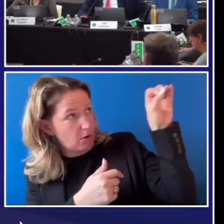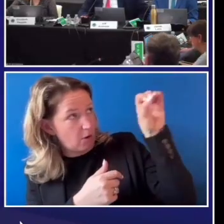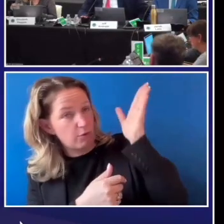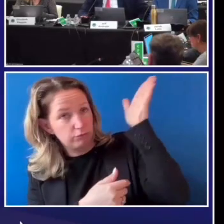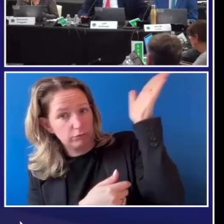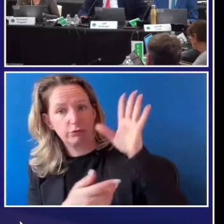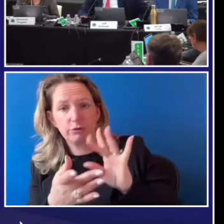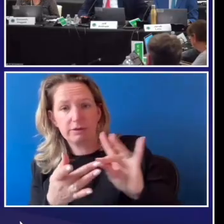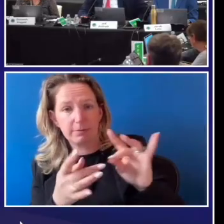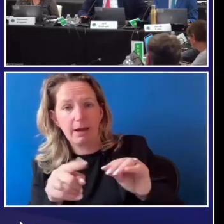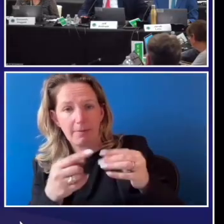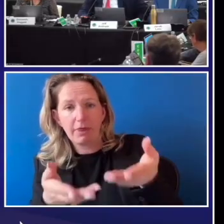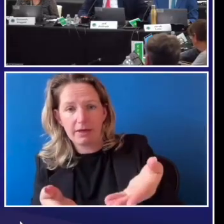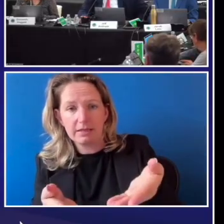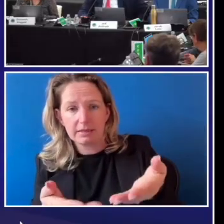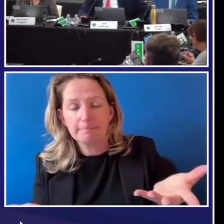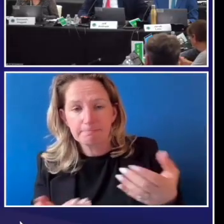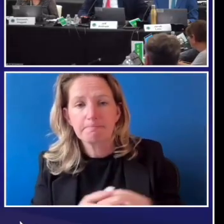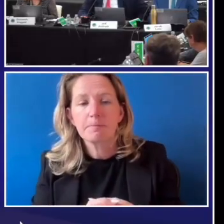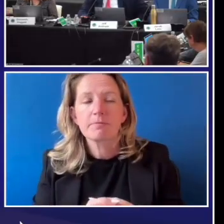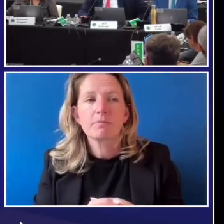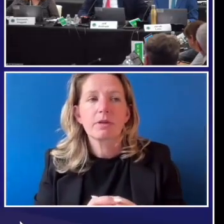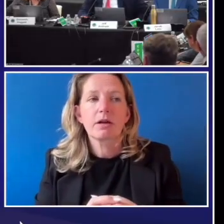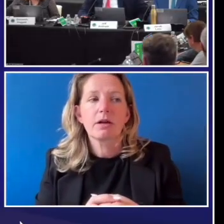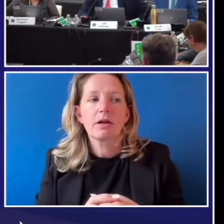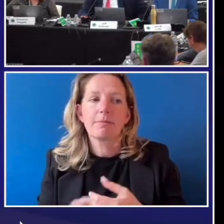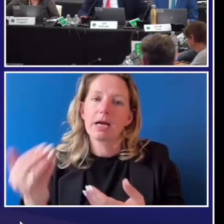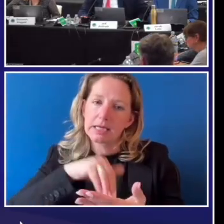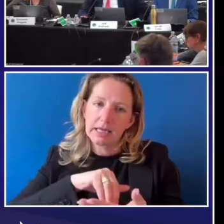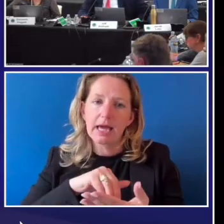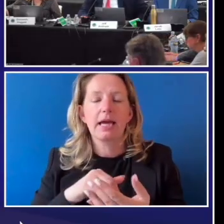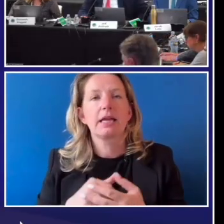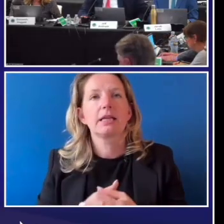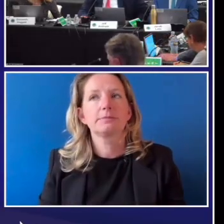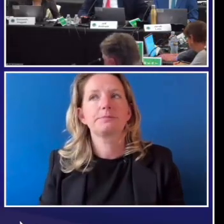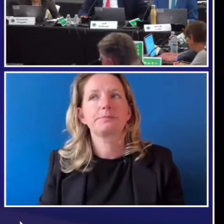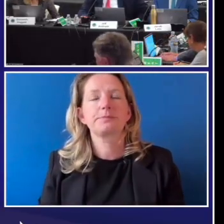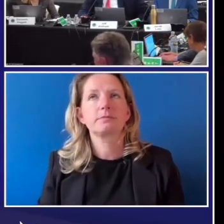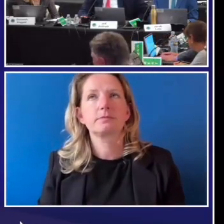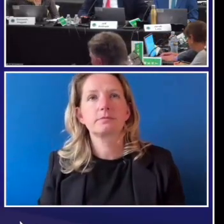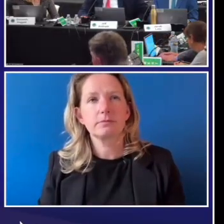And again, um, because of, uh, you know, how some some agencies